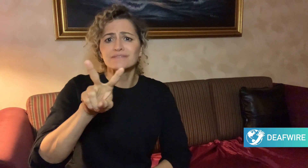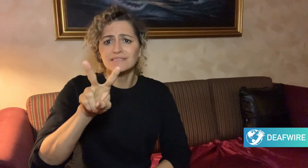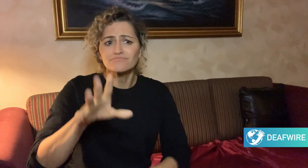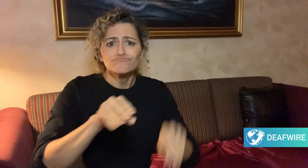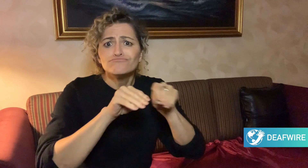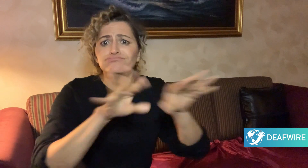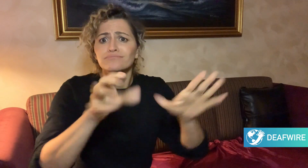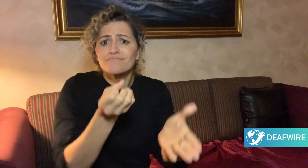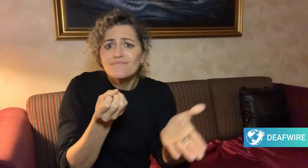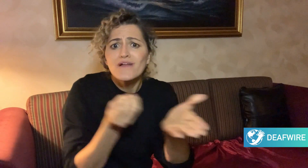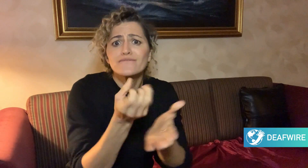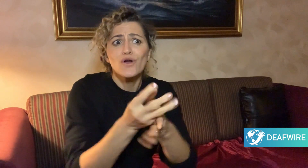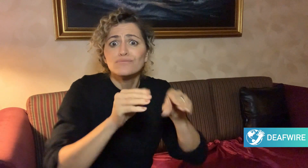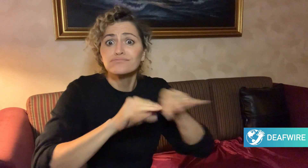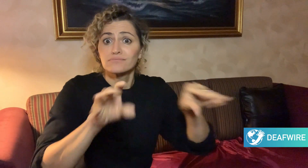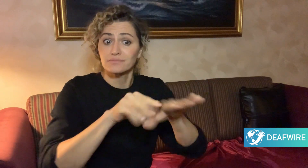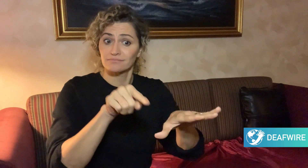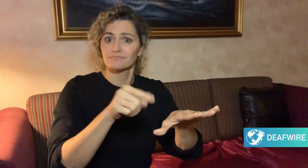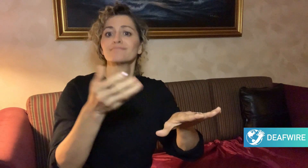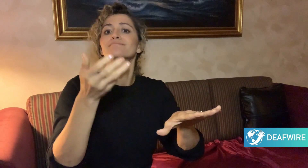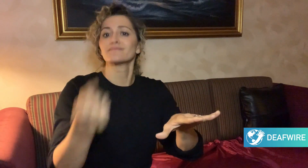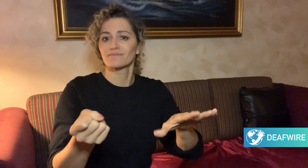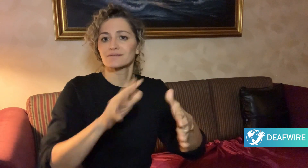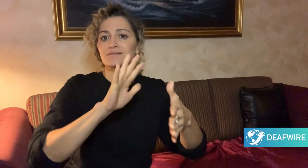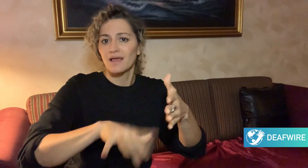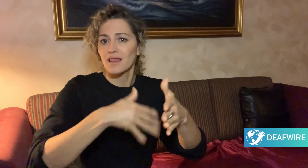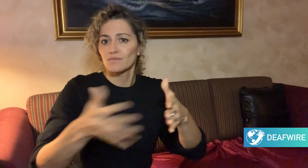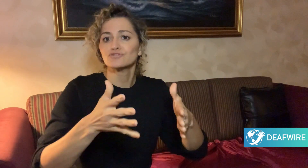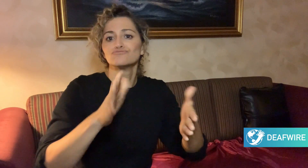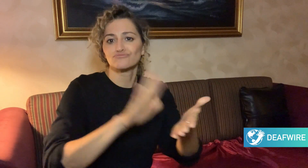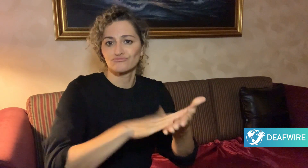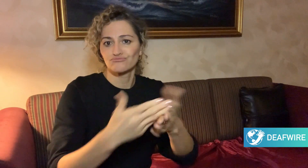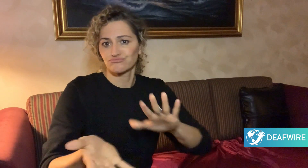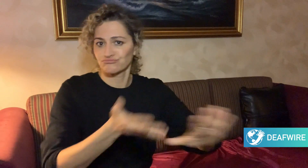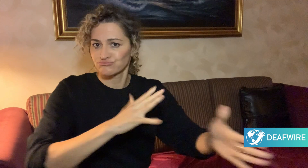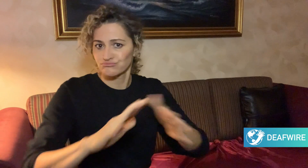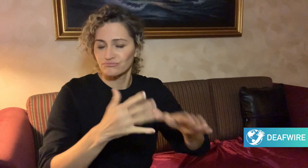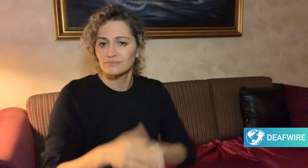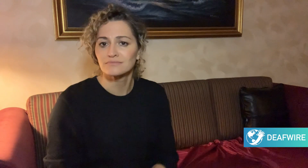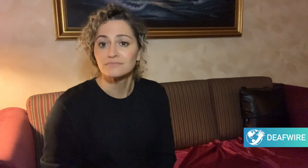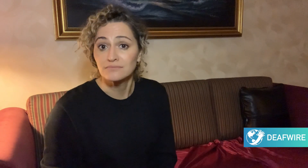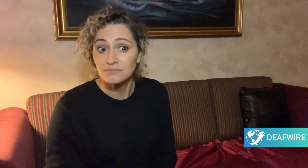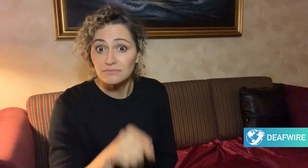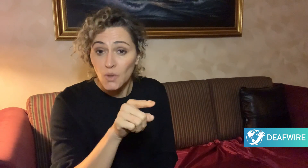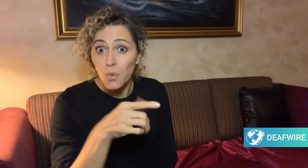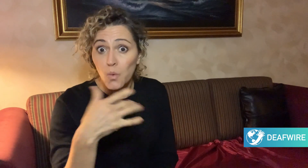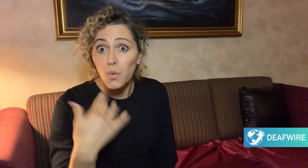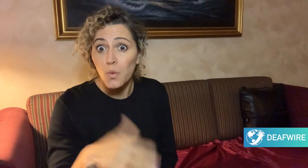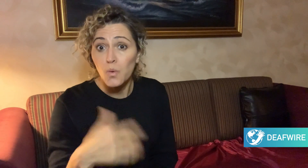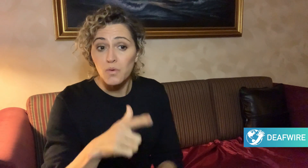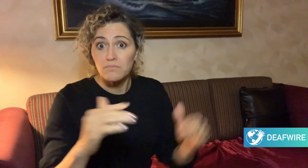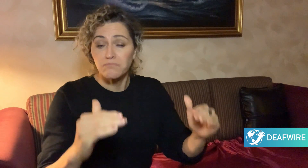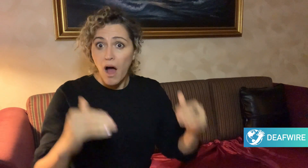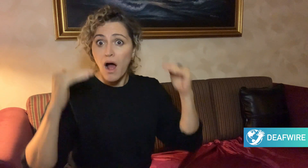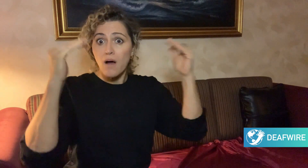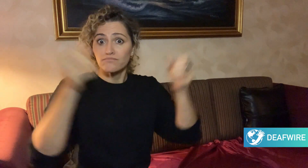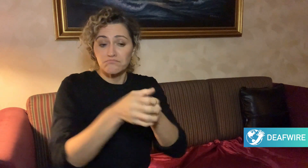This is a large increase as less than 20 counties provided